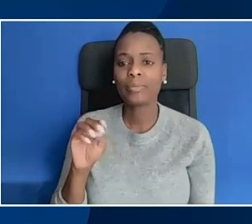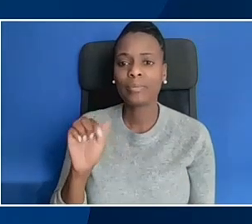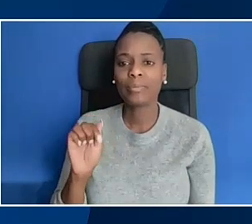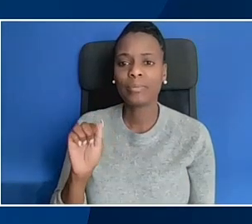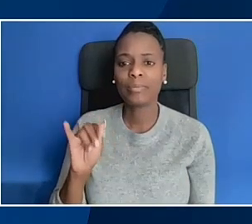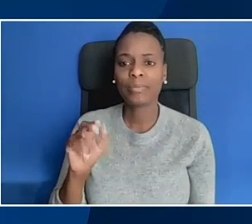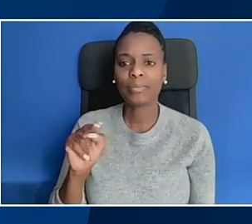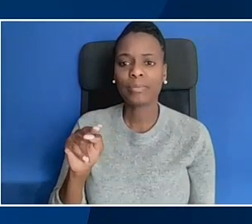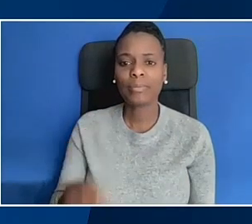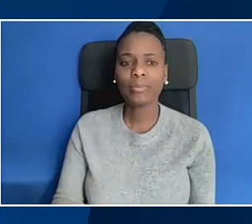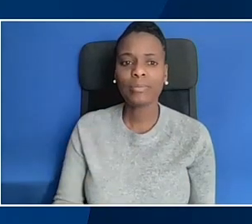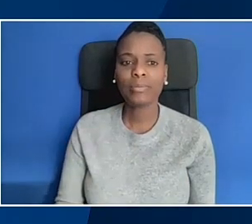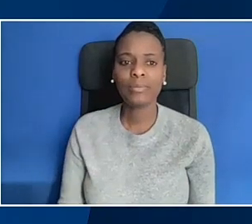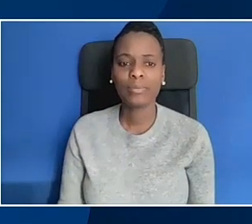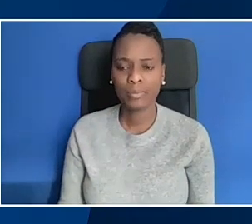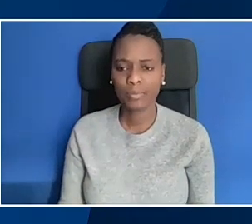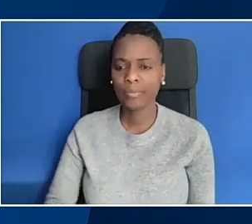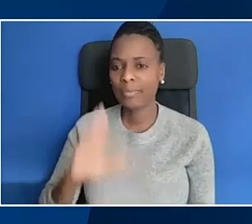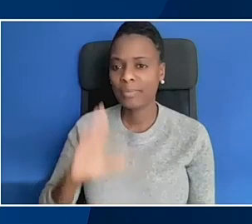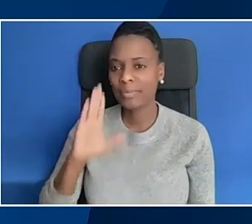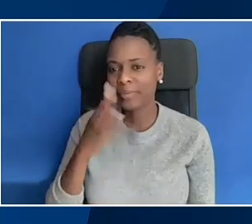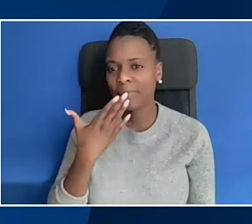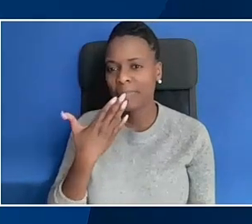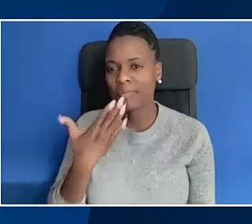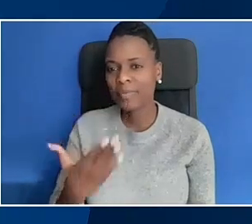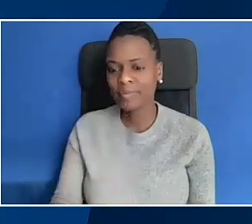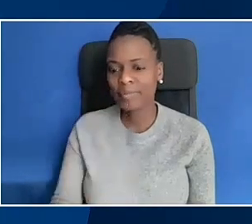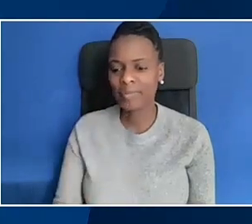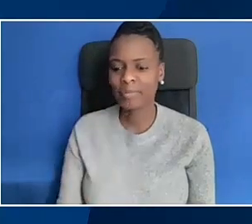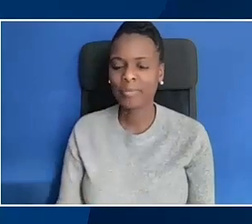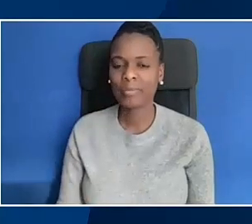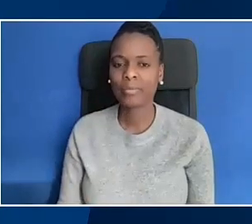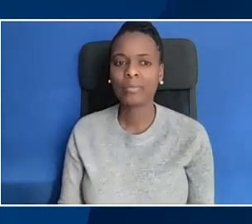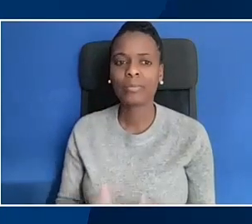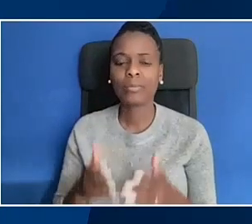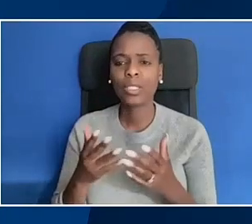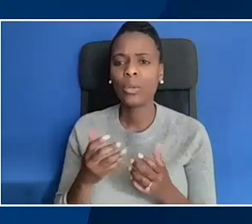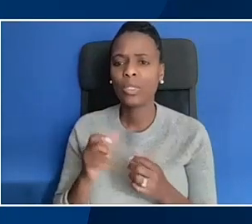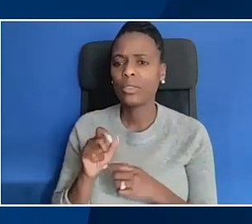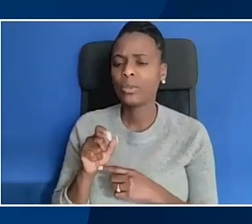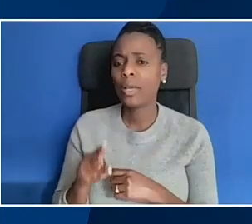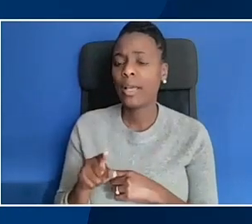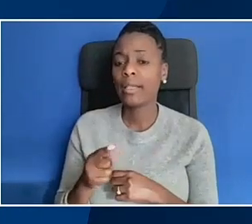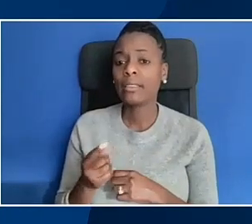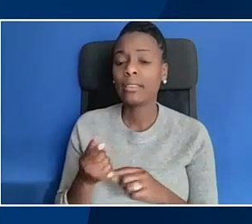Yes. Hi. Thank you. I wanted to ask from the last meeting, I